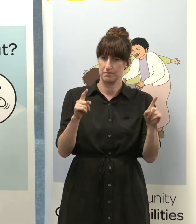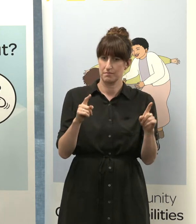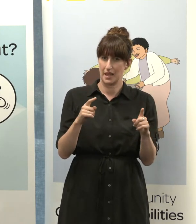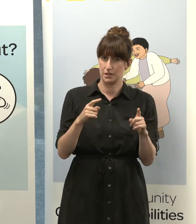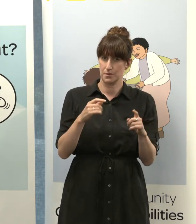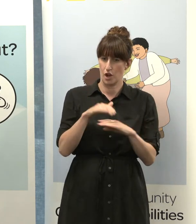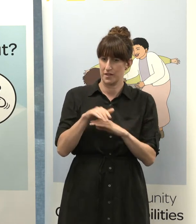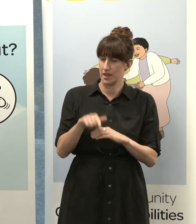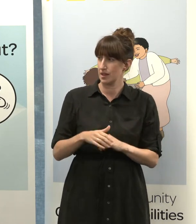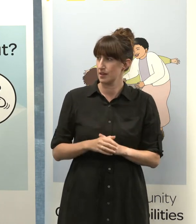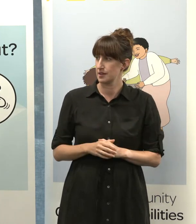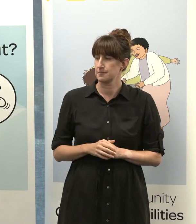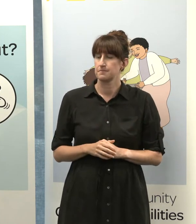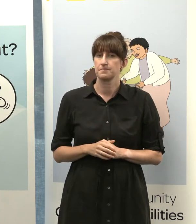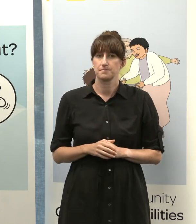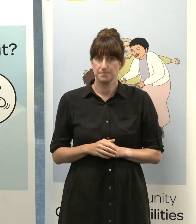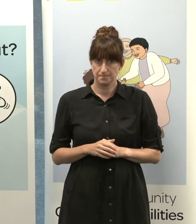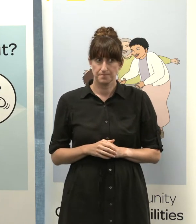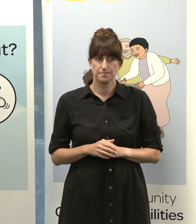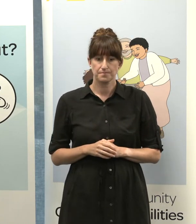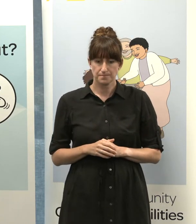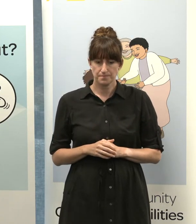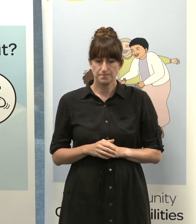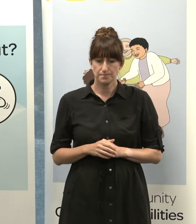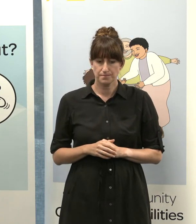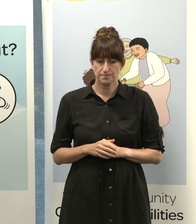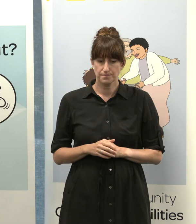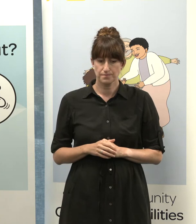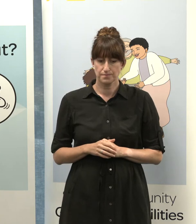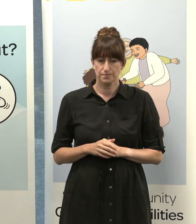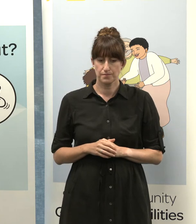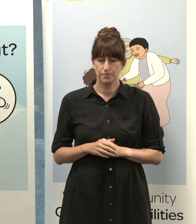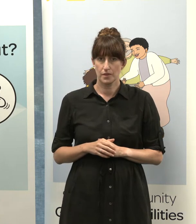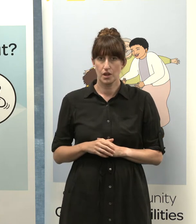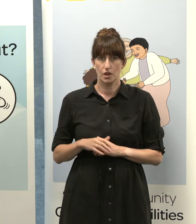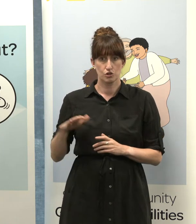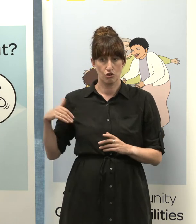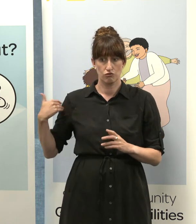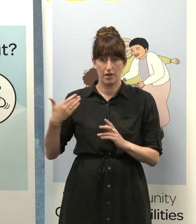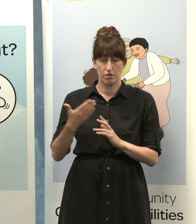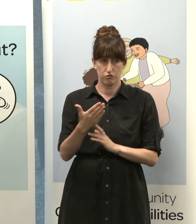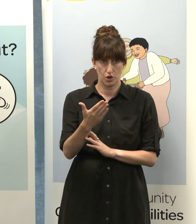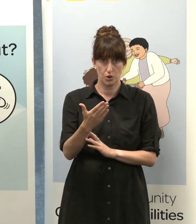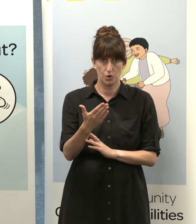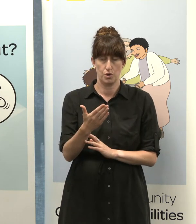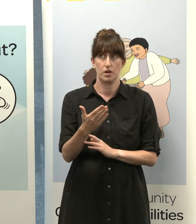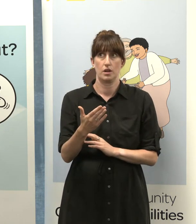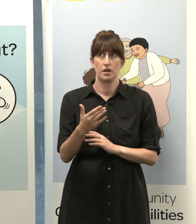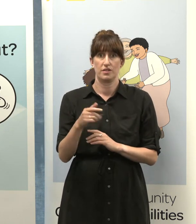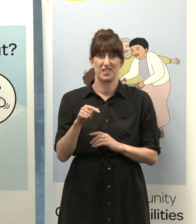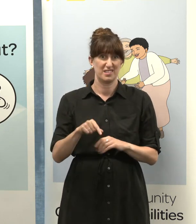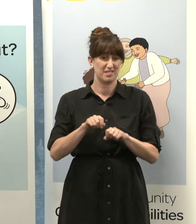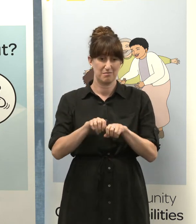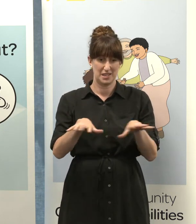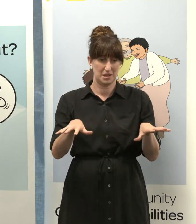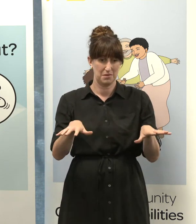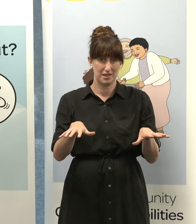infectious beyond that period. Can we get comments on that?